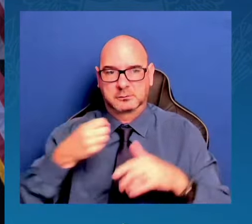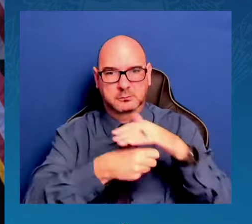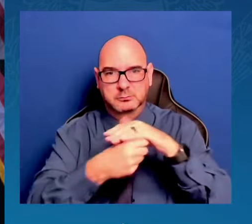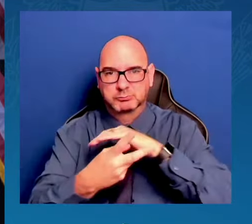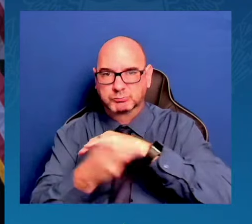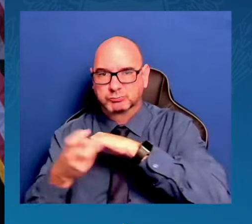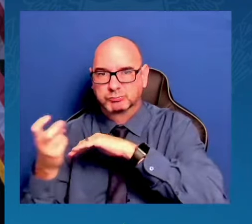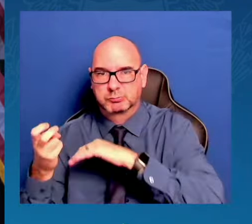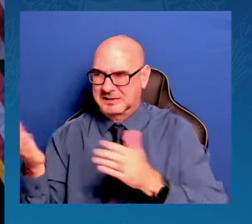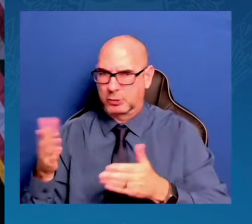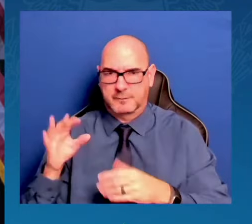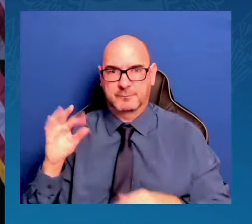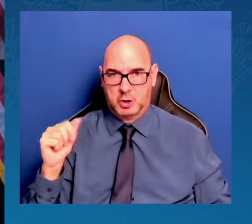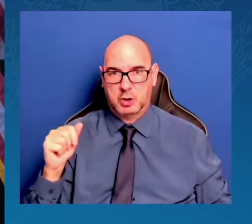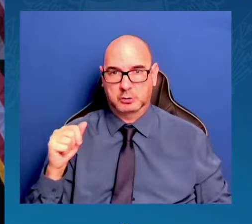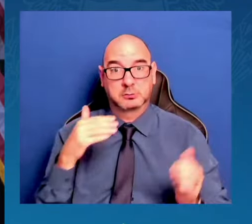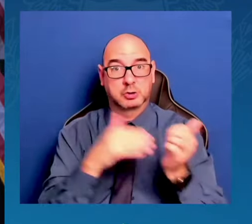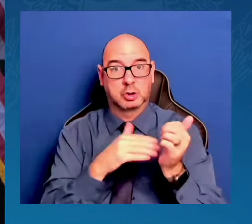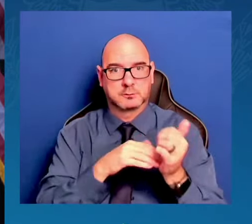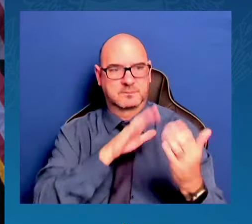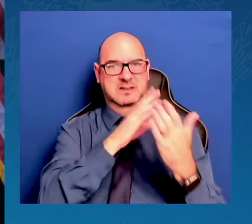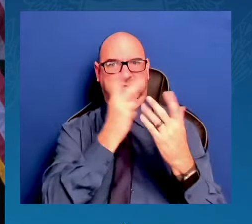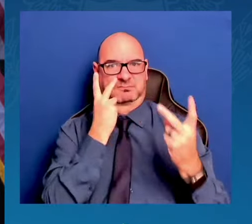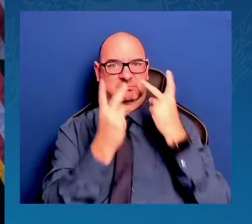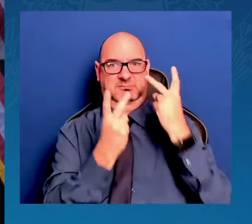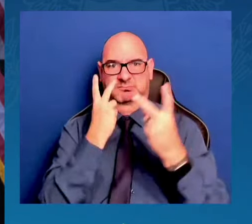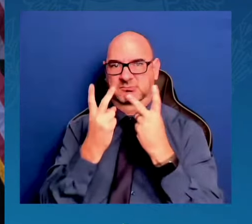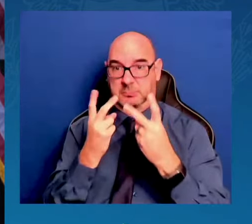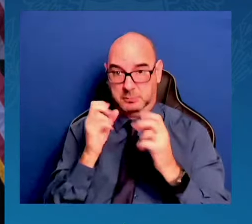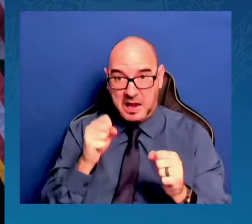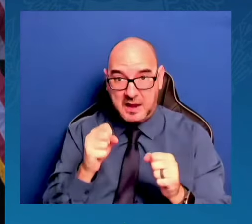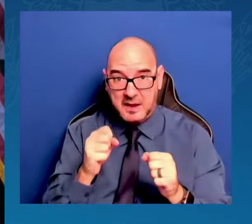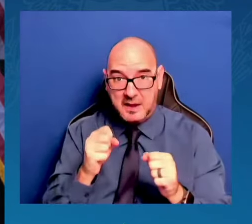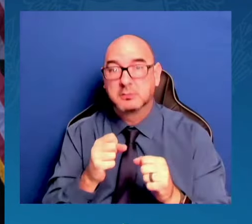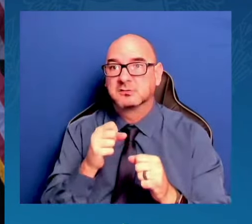prison for up to five years for simply doing their job.